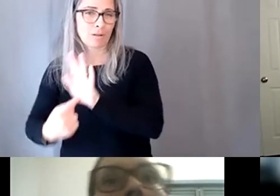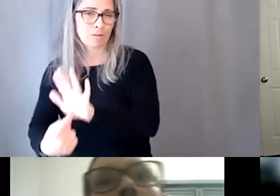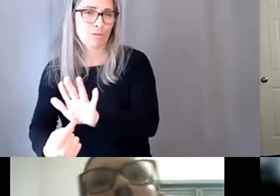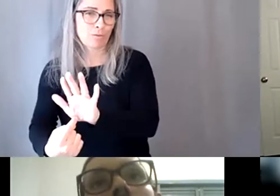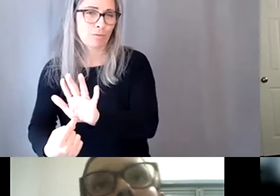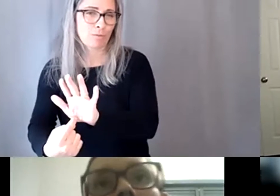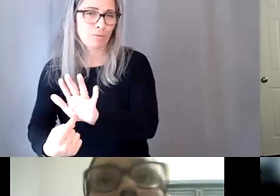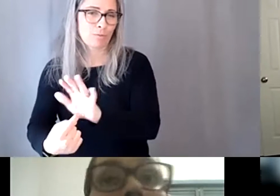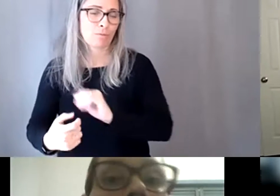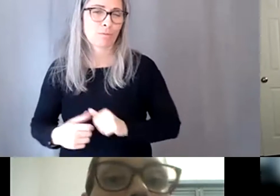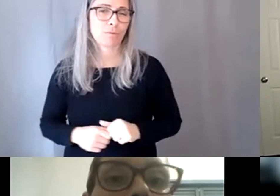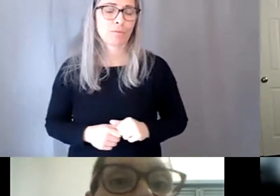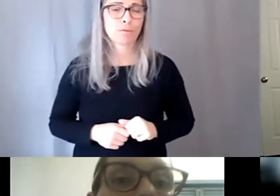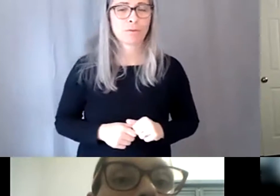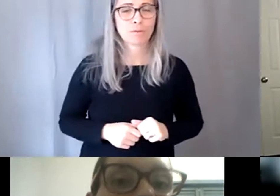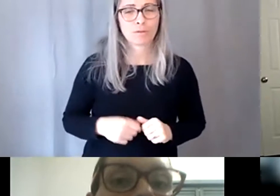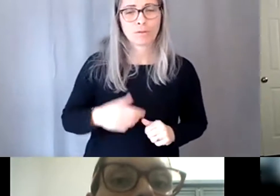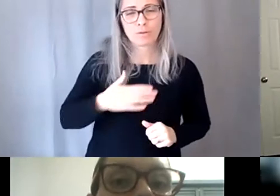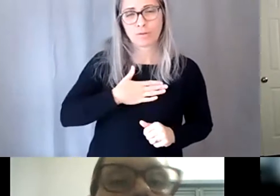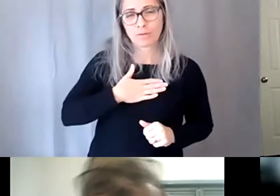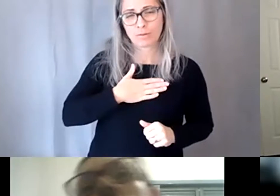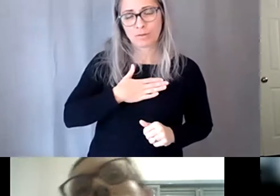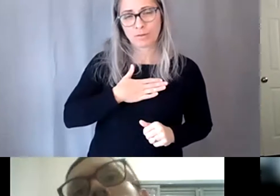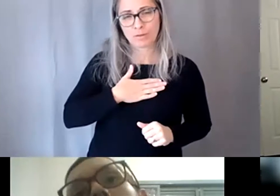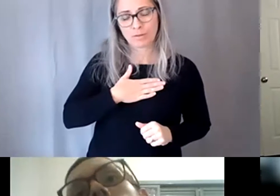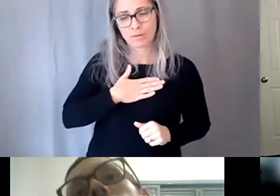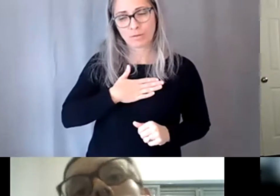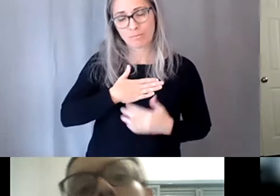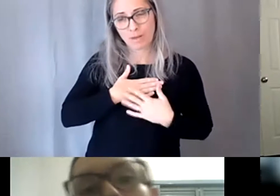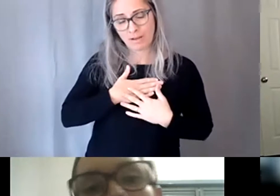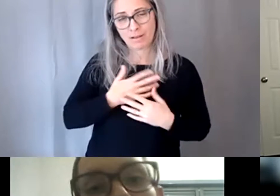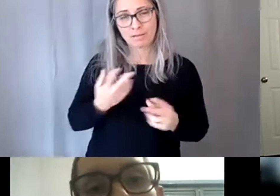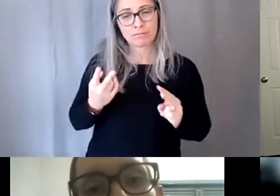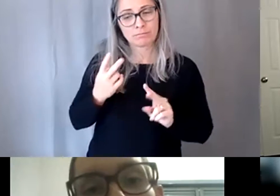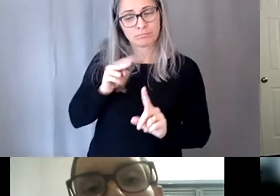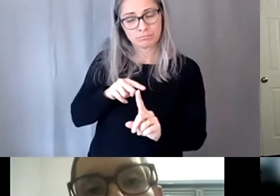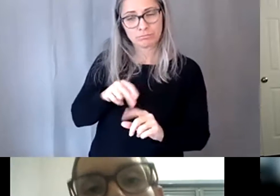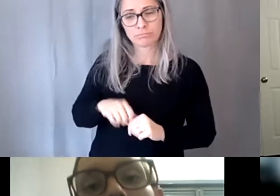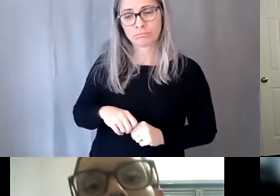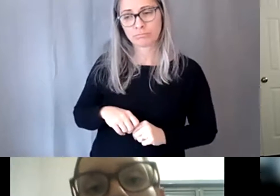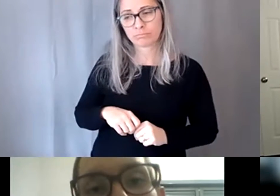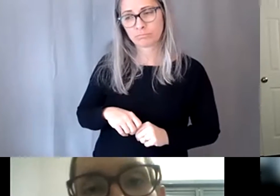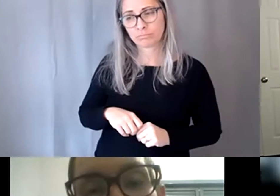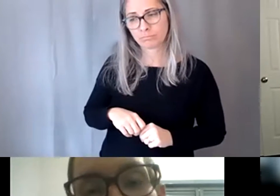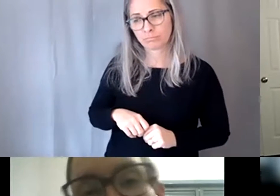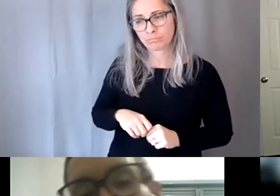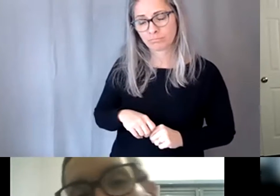it's a good thing to make things more professionals categorization on